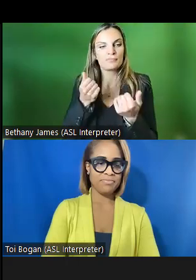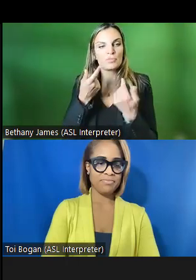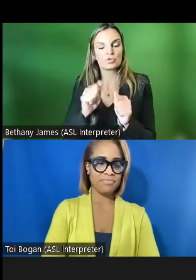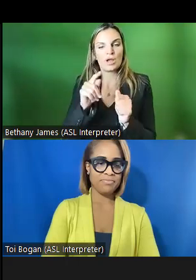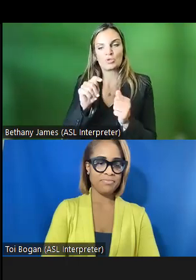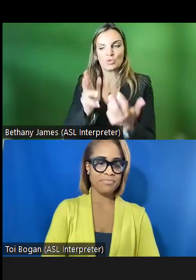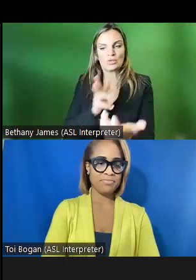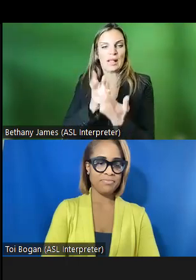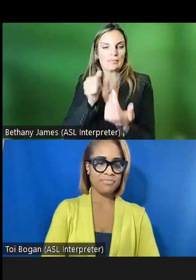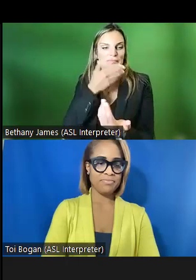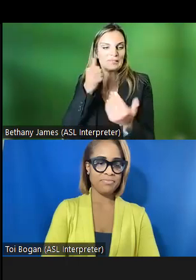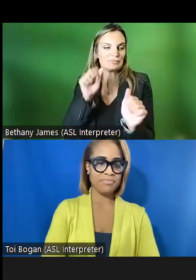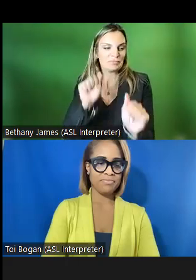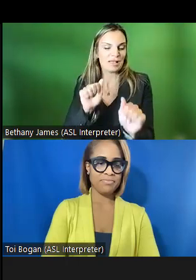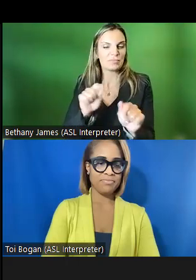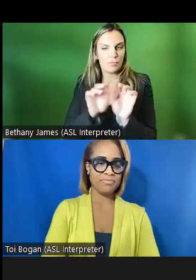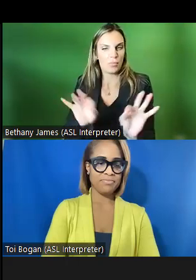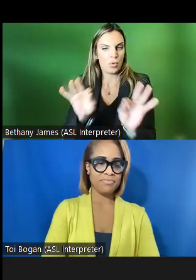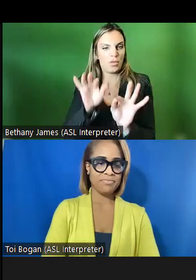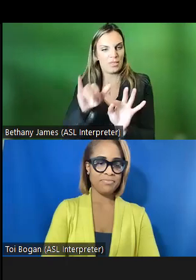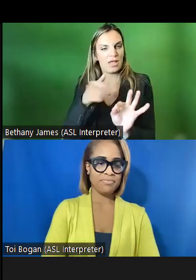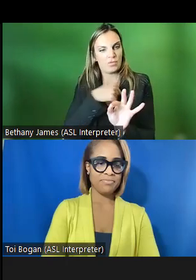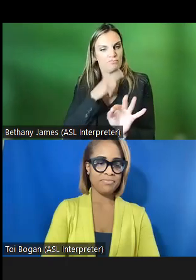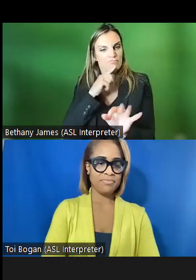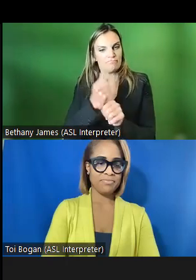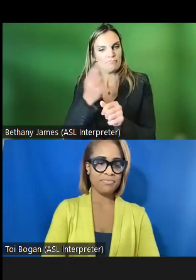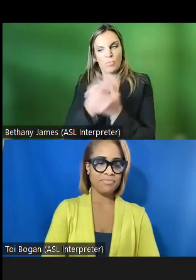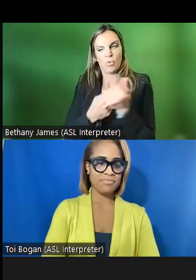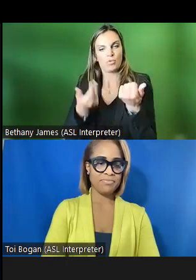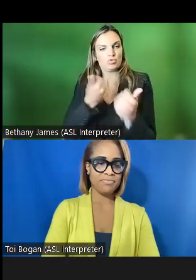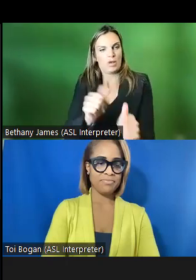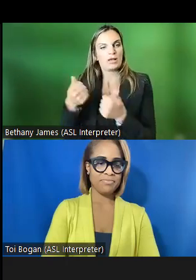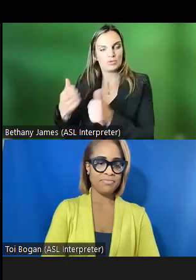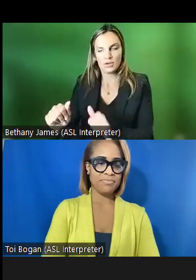But it's really important that good faith efforts are made by both parties. Okay.